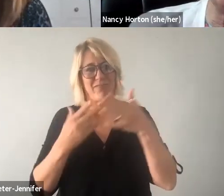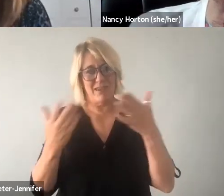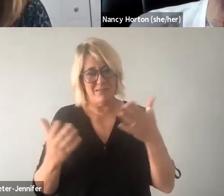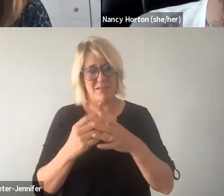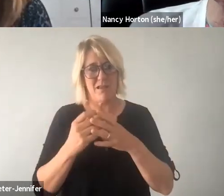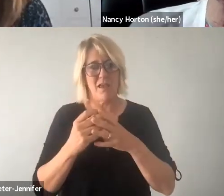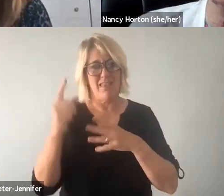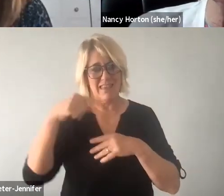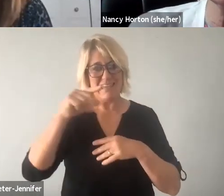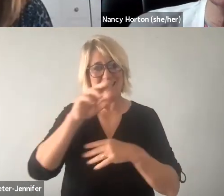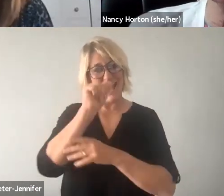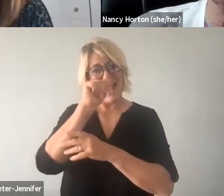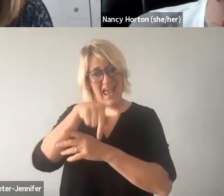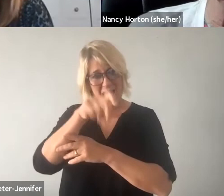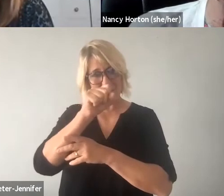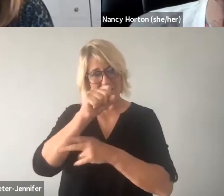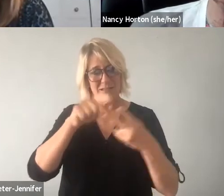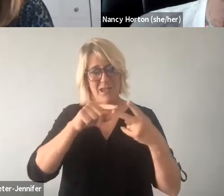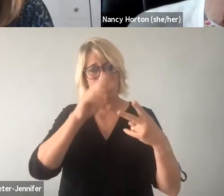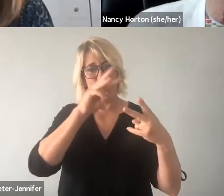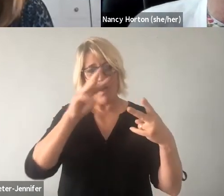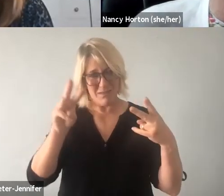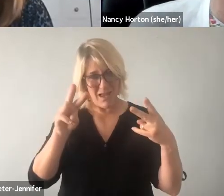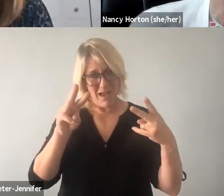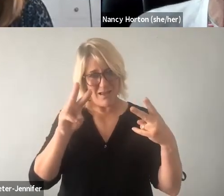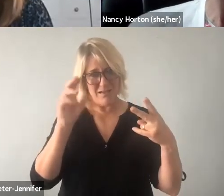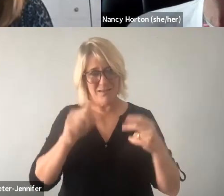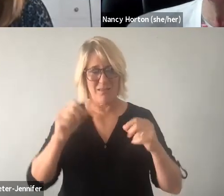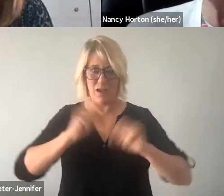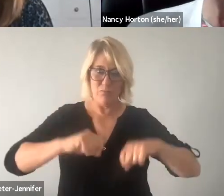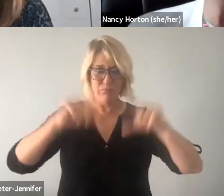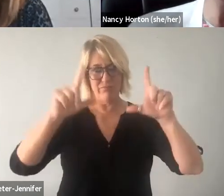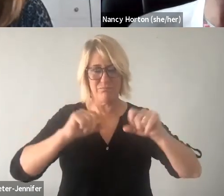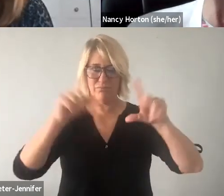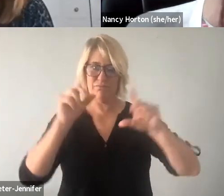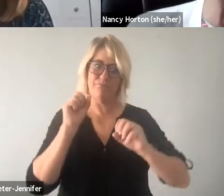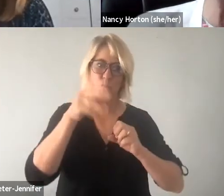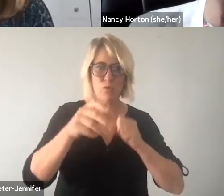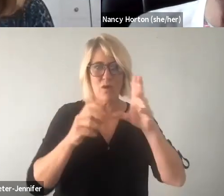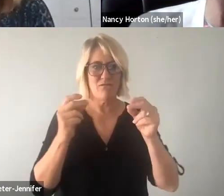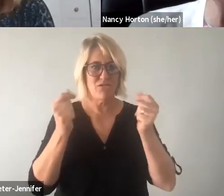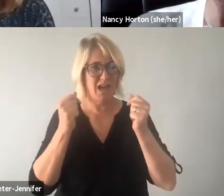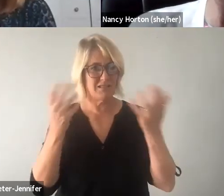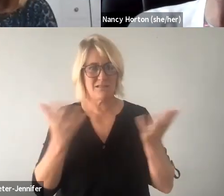Perls ly when it comes to health care and all of these different things that